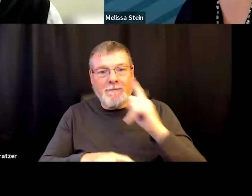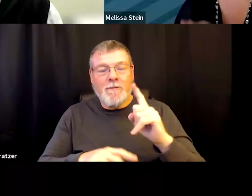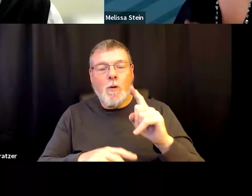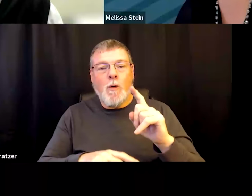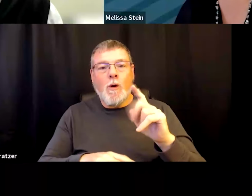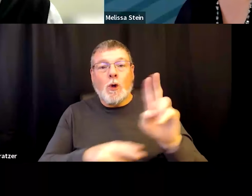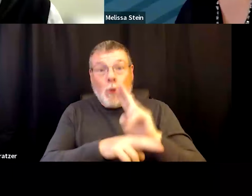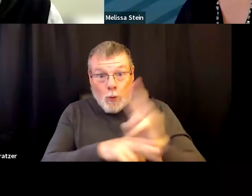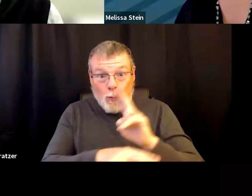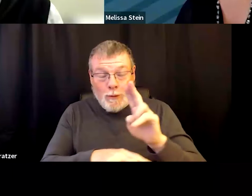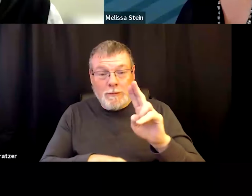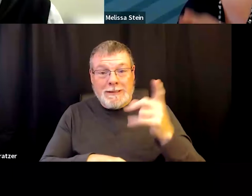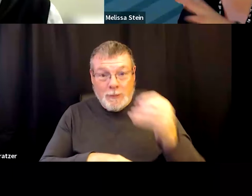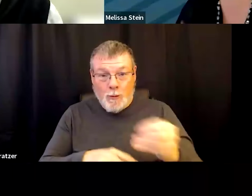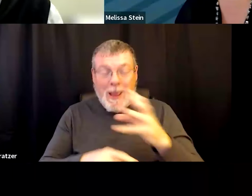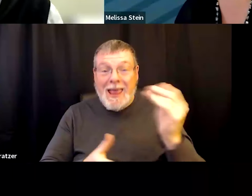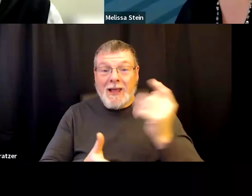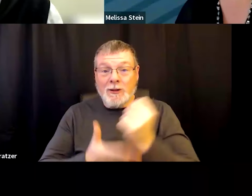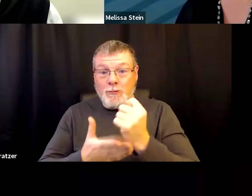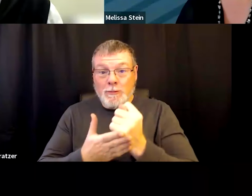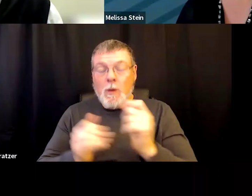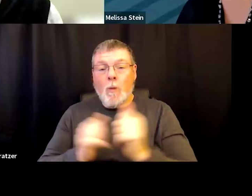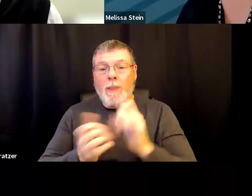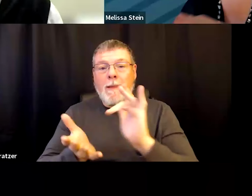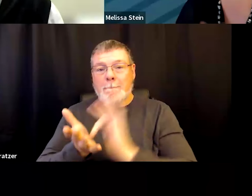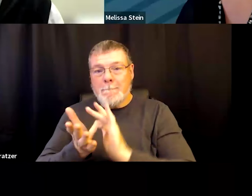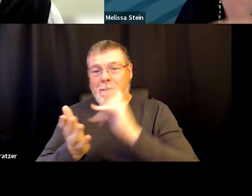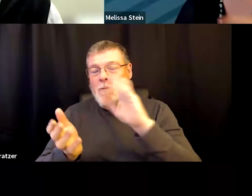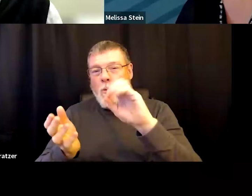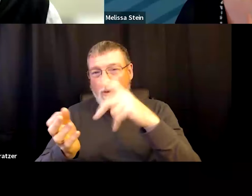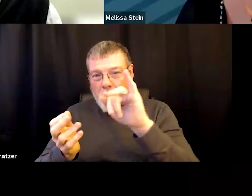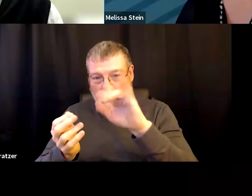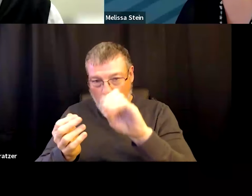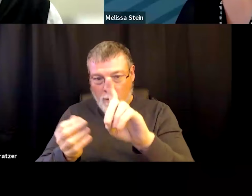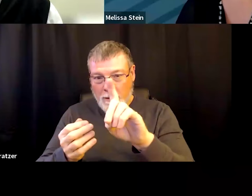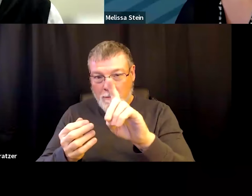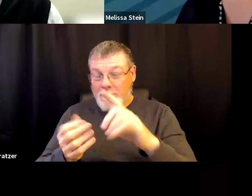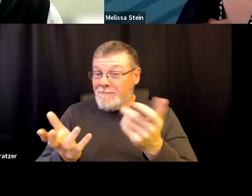and potential treatment with medication for opioid use disorders. So any comment around that